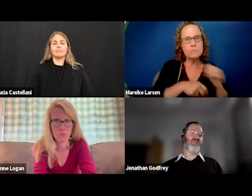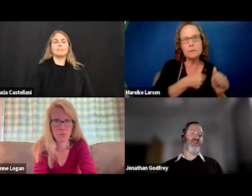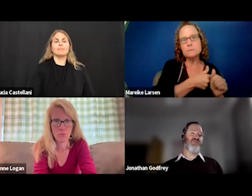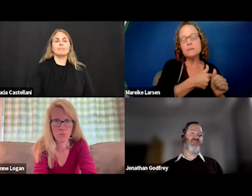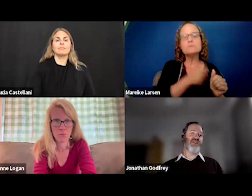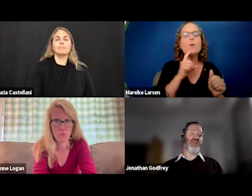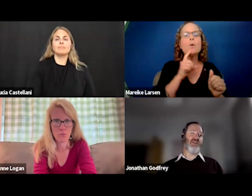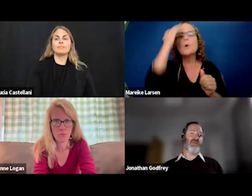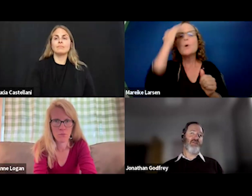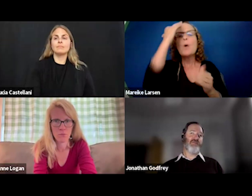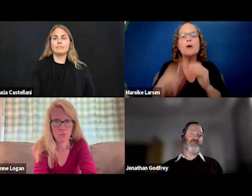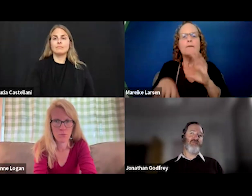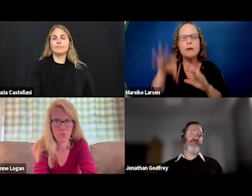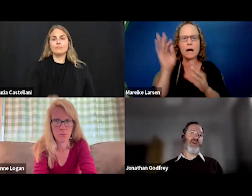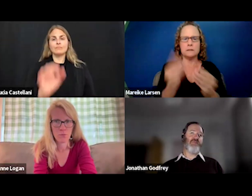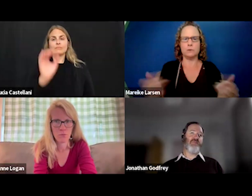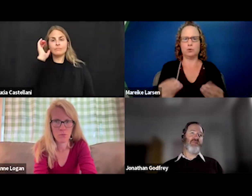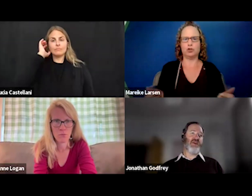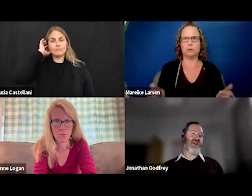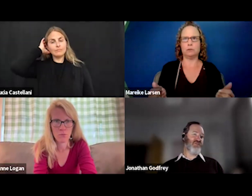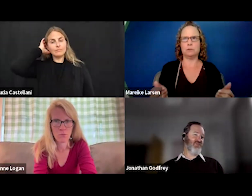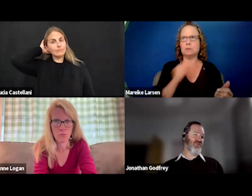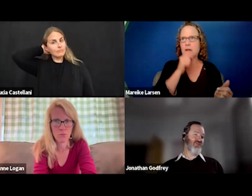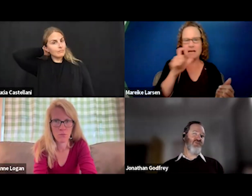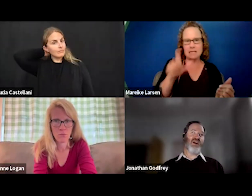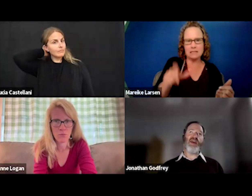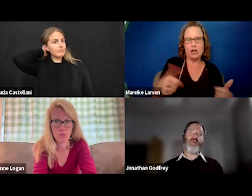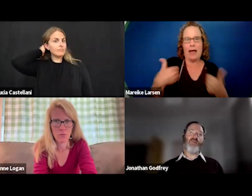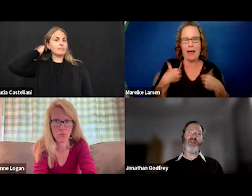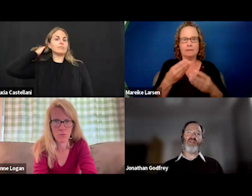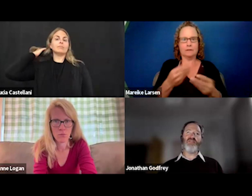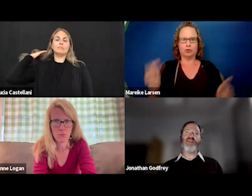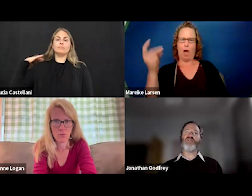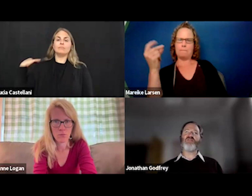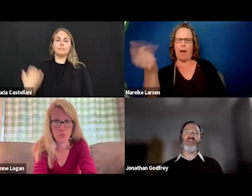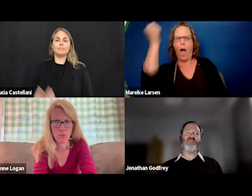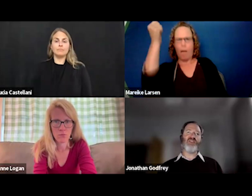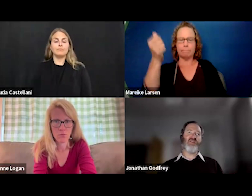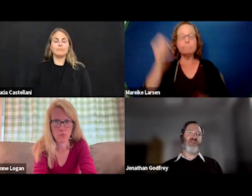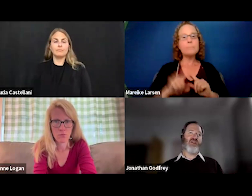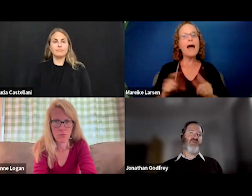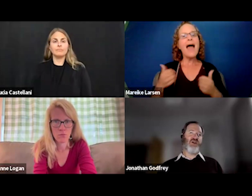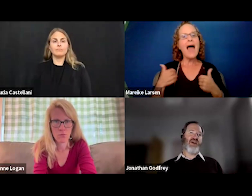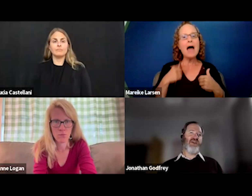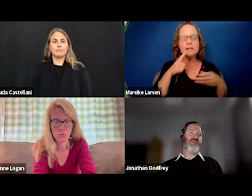Not necessarily have a solution right now, but at least have a strategy for how they're going